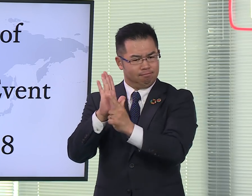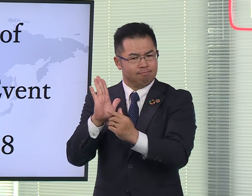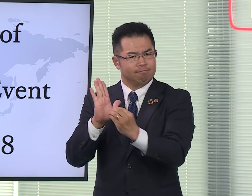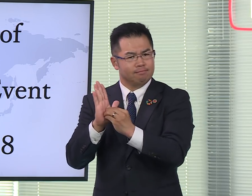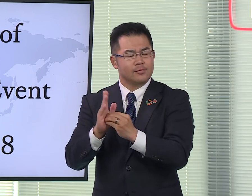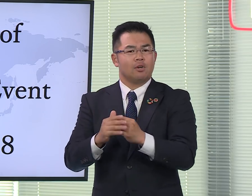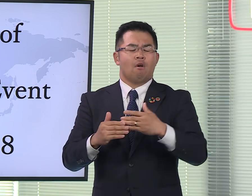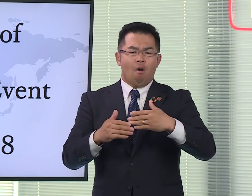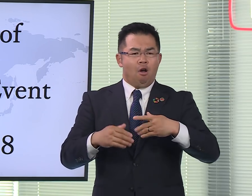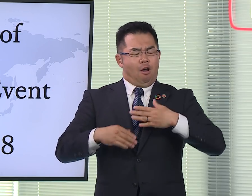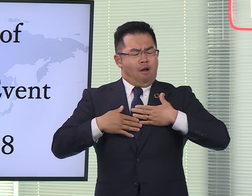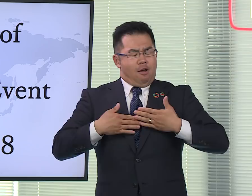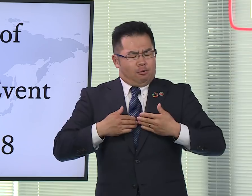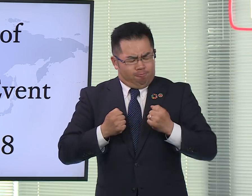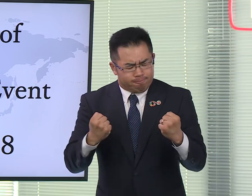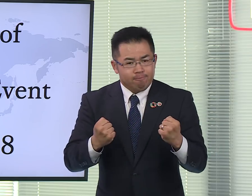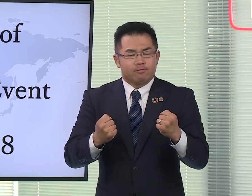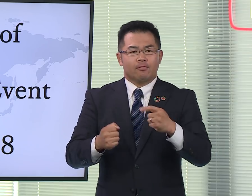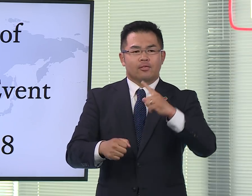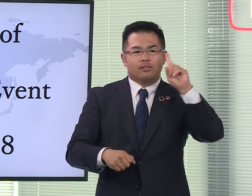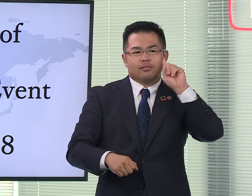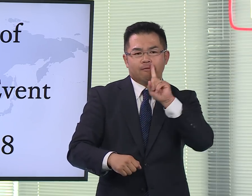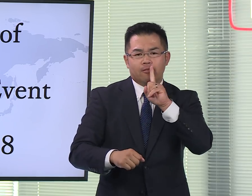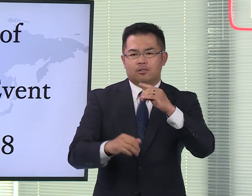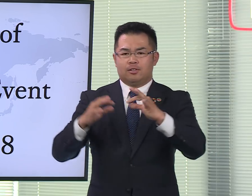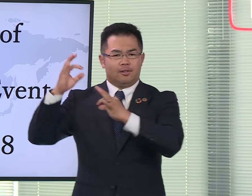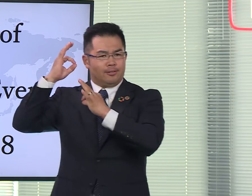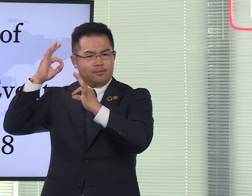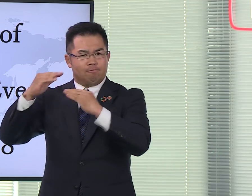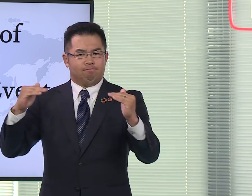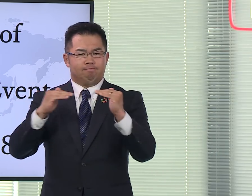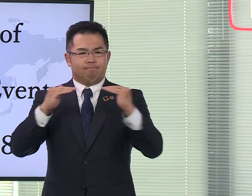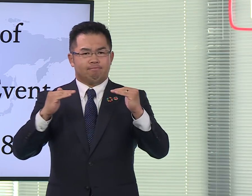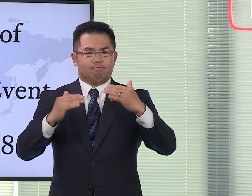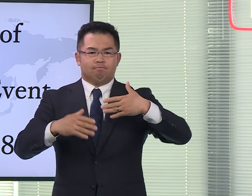We need to have a legislation so that Deaf people would be able to use the sign language. And so, please, we are asking the